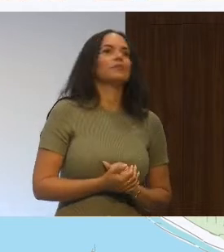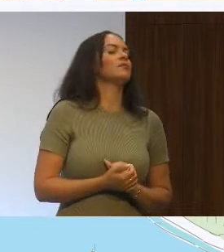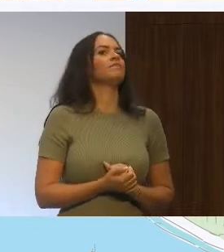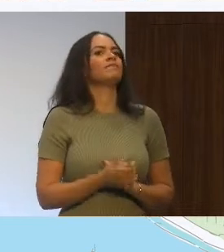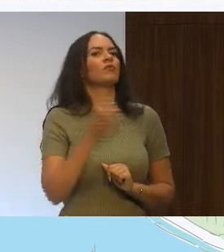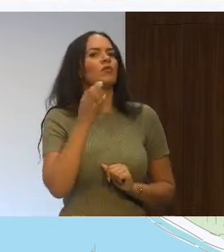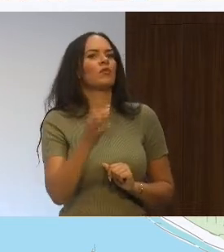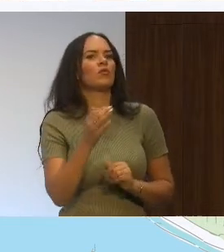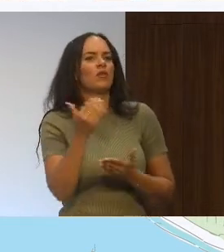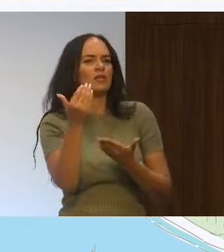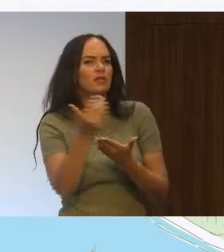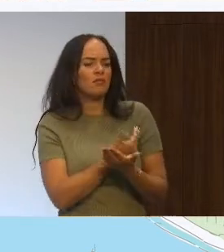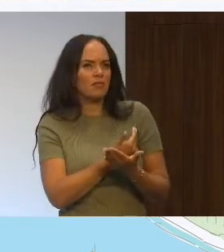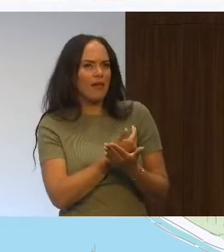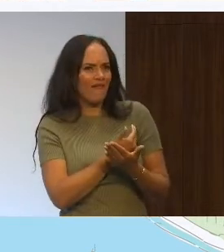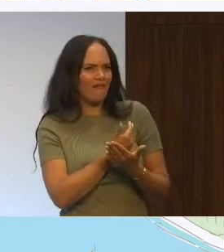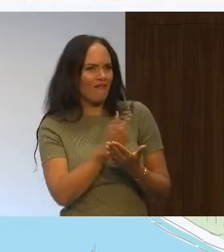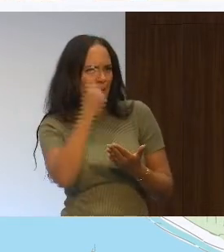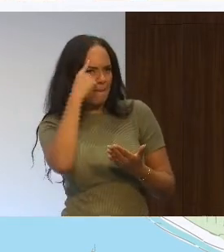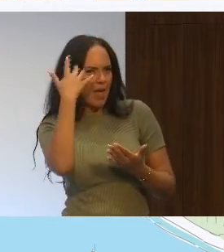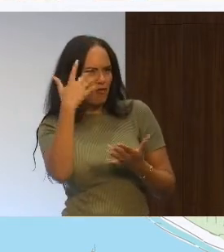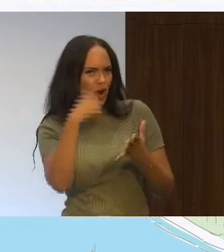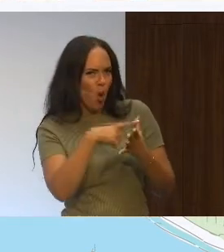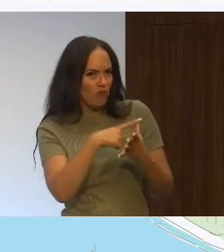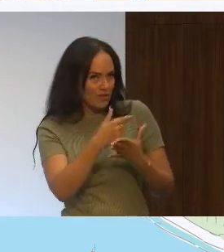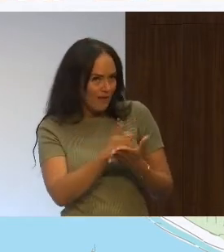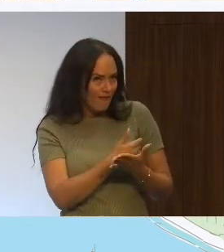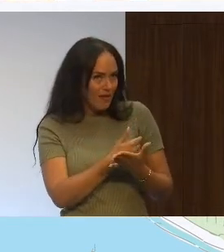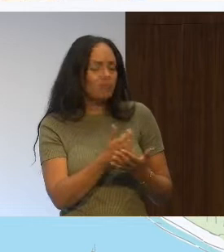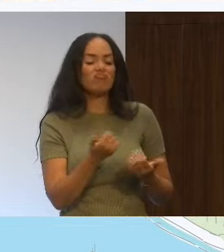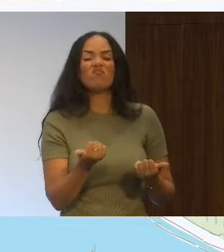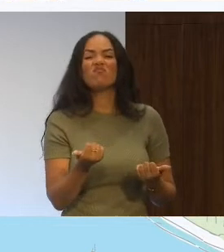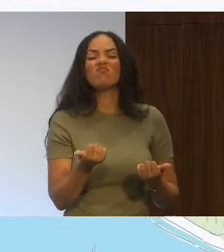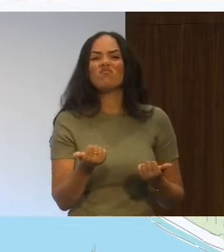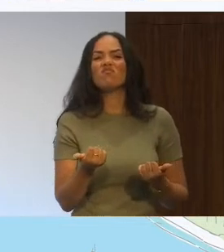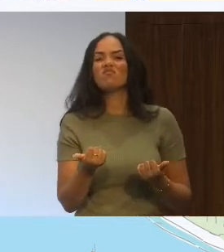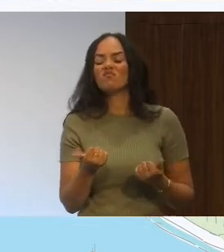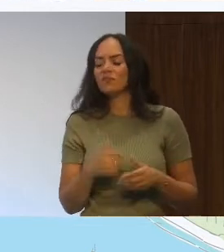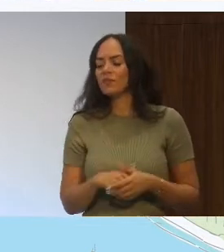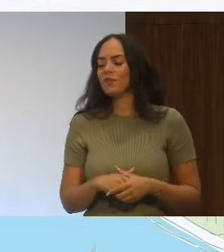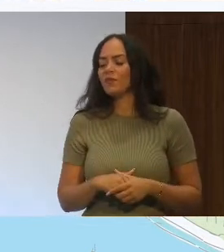The answer is I think they probably are. And with hemiplegic migraine, people always get worried about whether